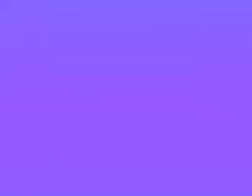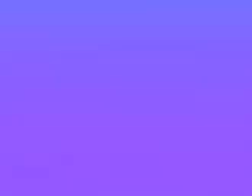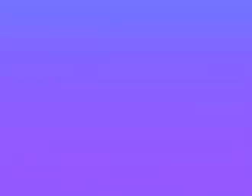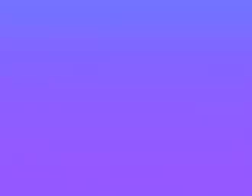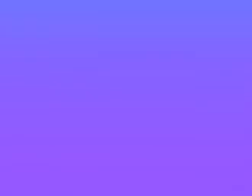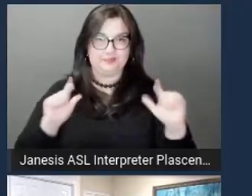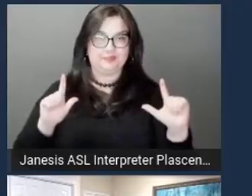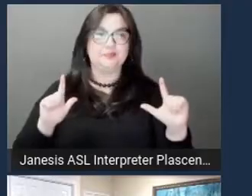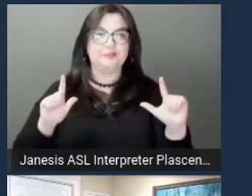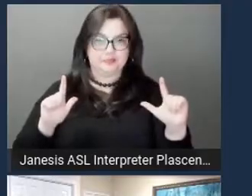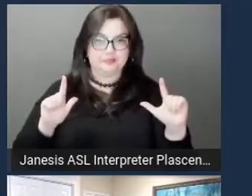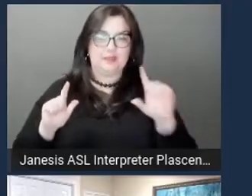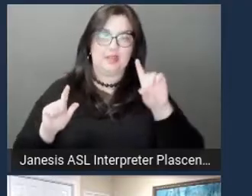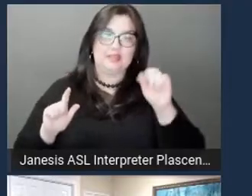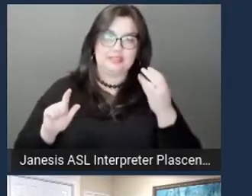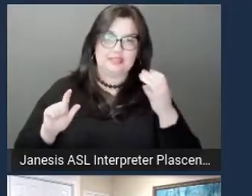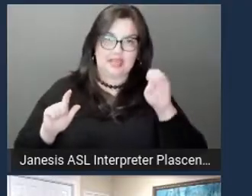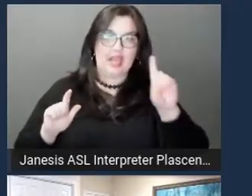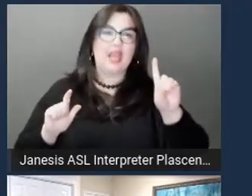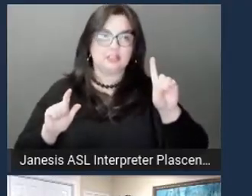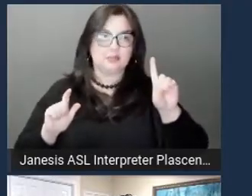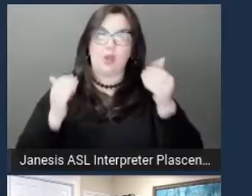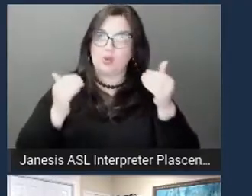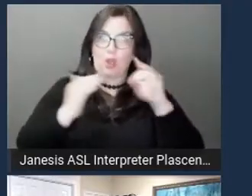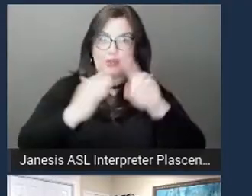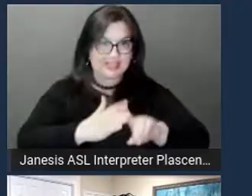into dashboard, click on get started and the dashboard launches.